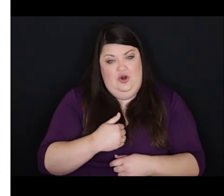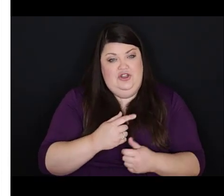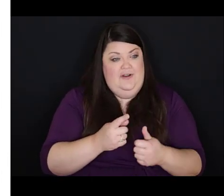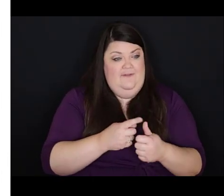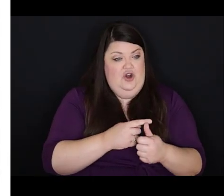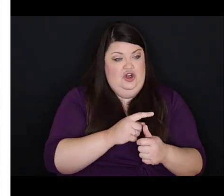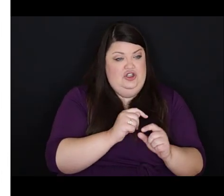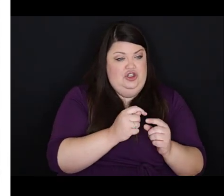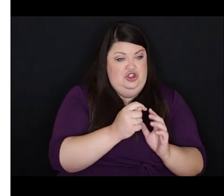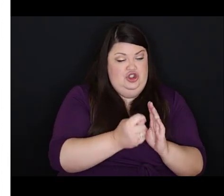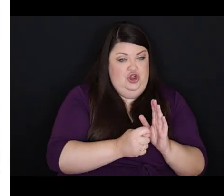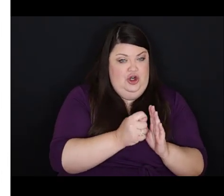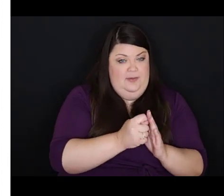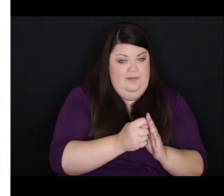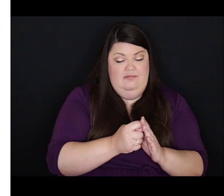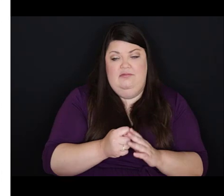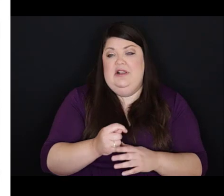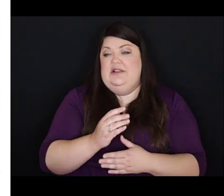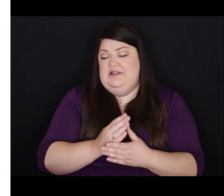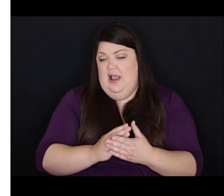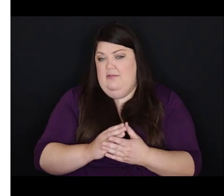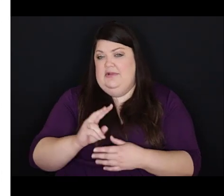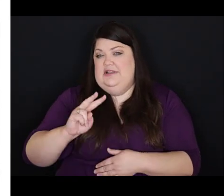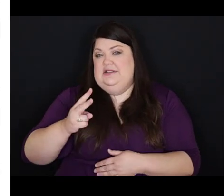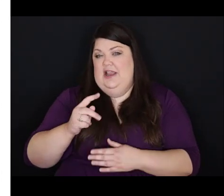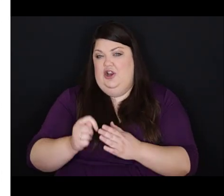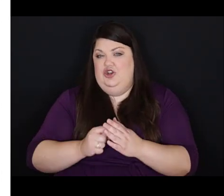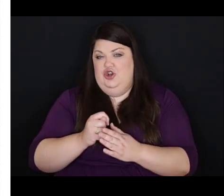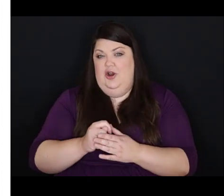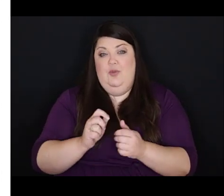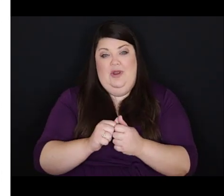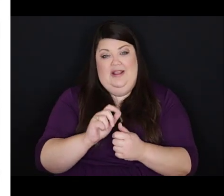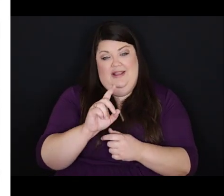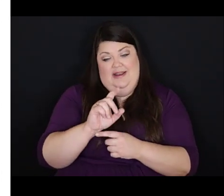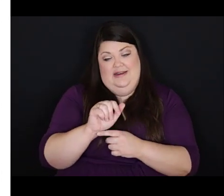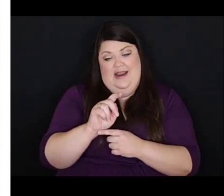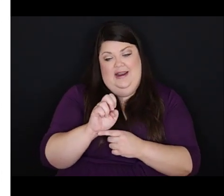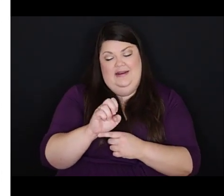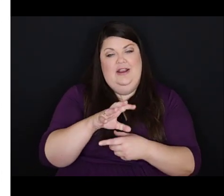second term with the date of appointment by including the month and year for that term.